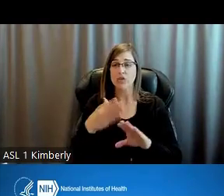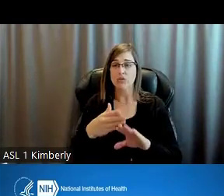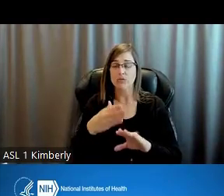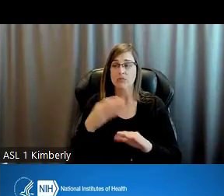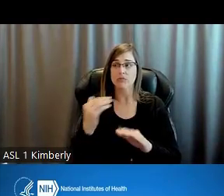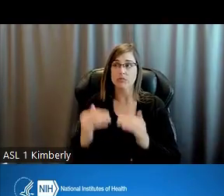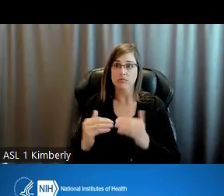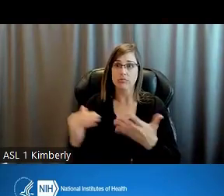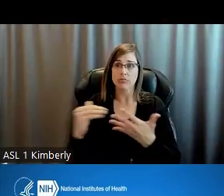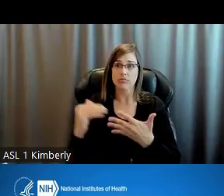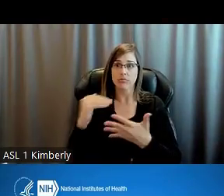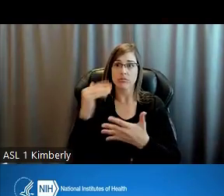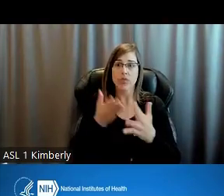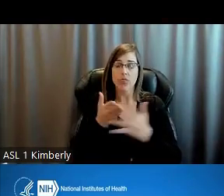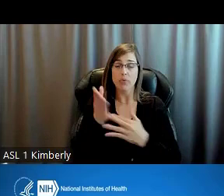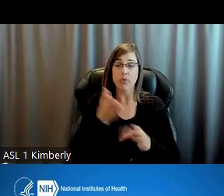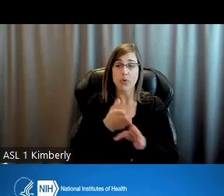what are the different opportunities available?